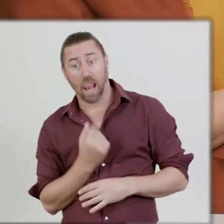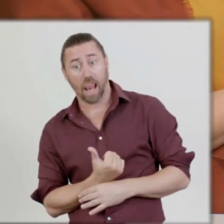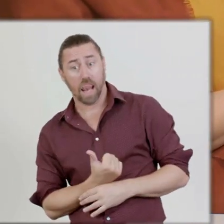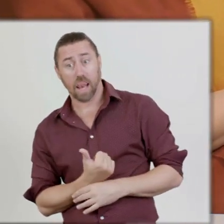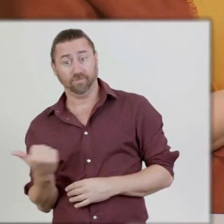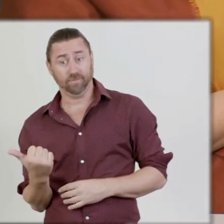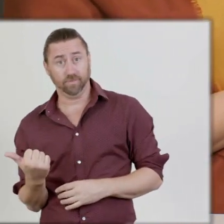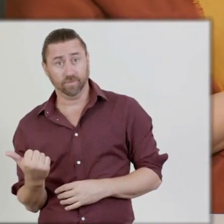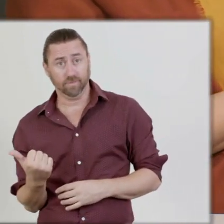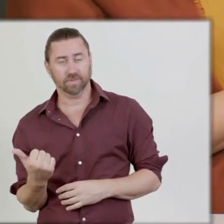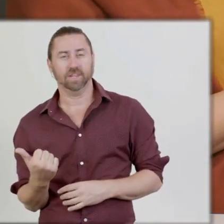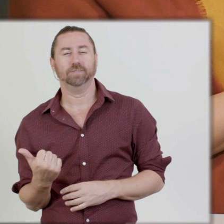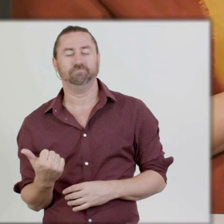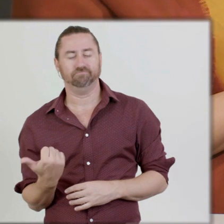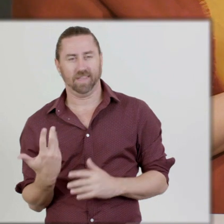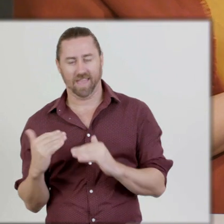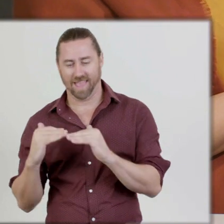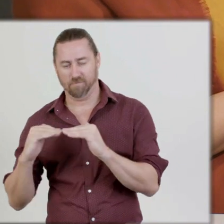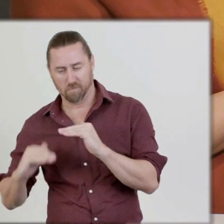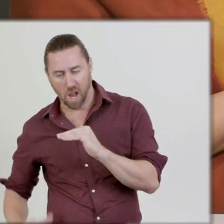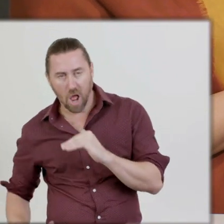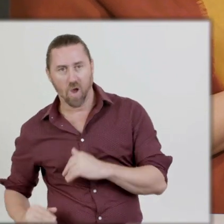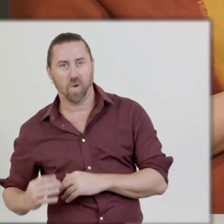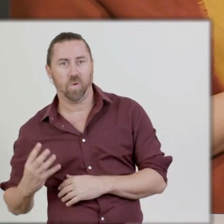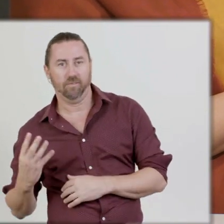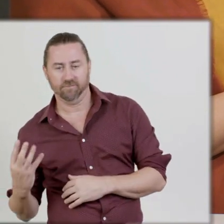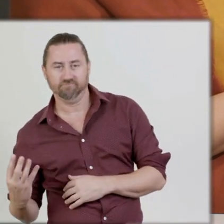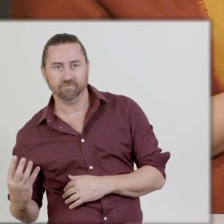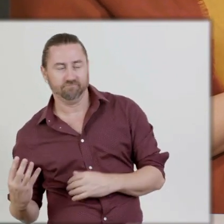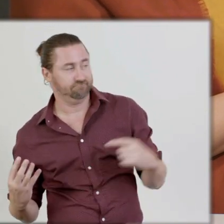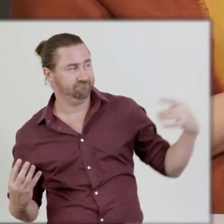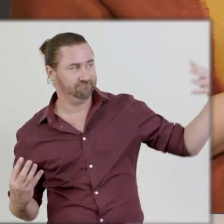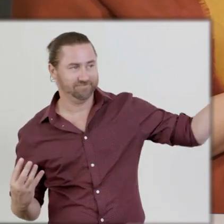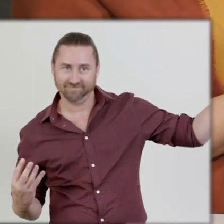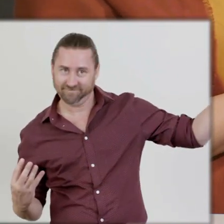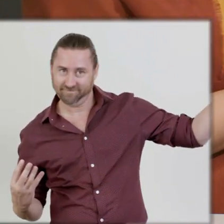So it's got a value less than 4.